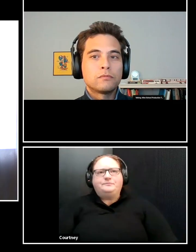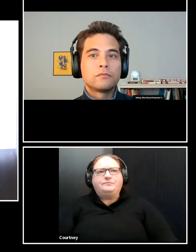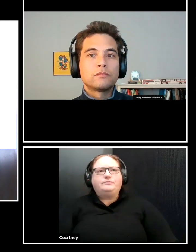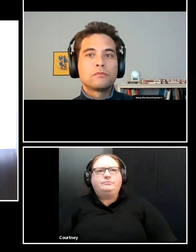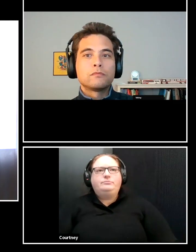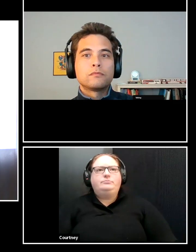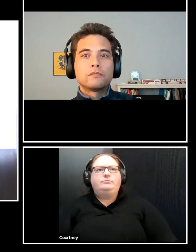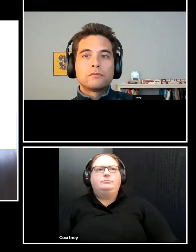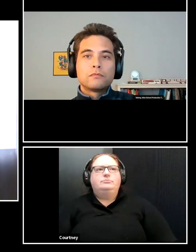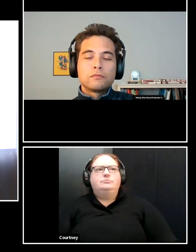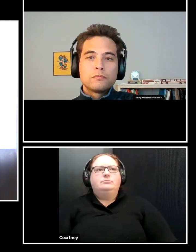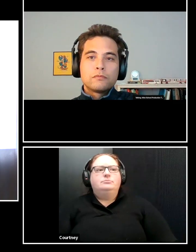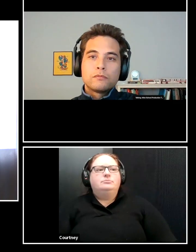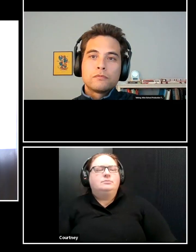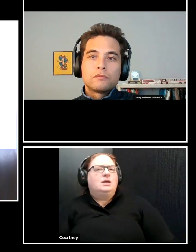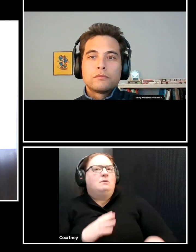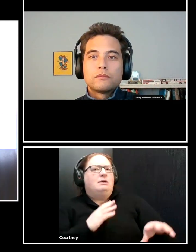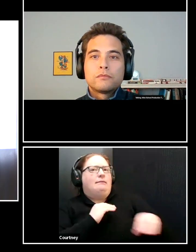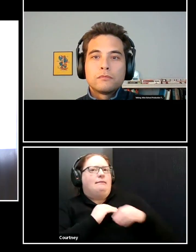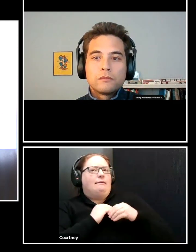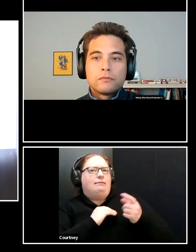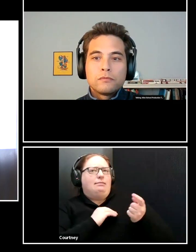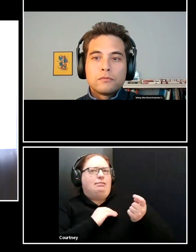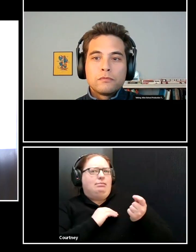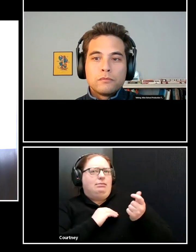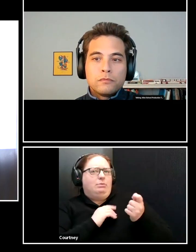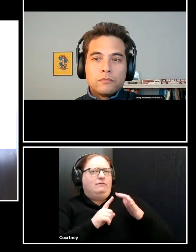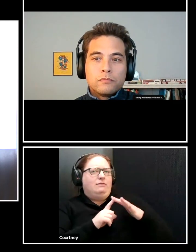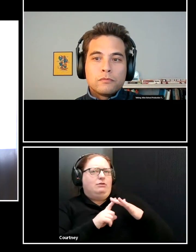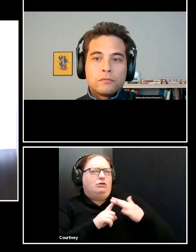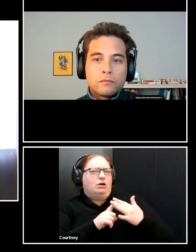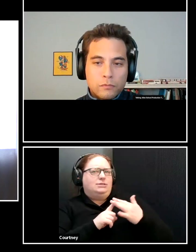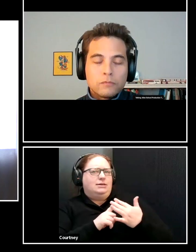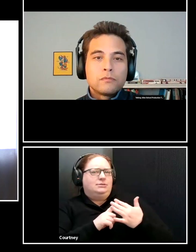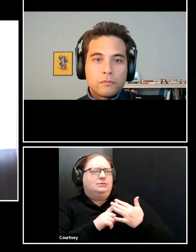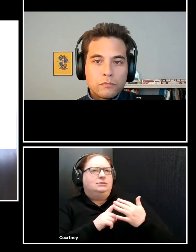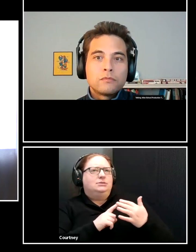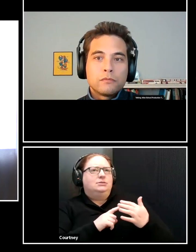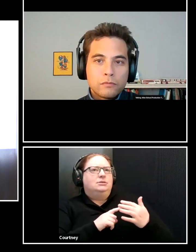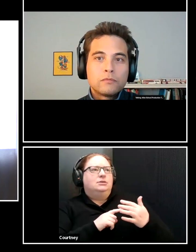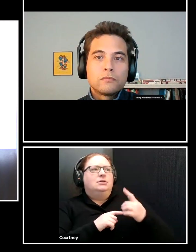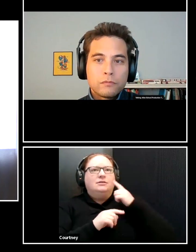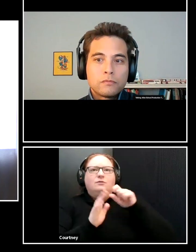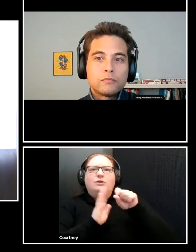I'll maybe add just a bit of of context kind of about the the statewide analysis as well